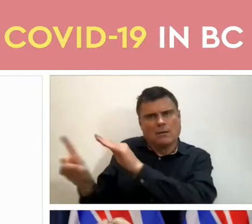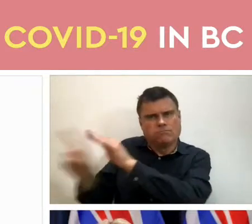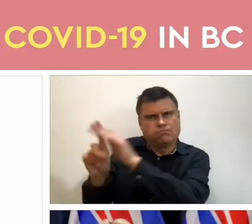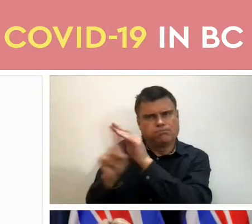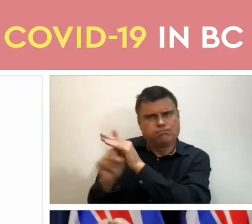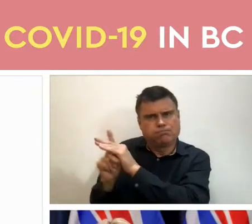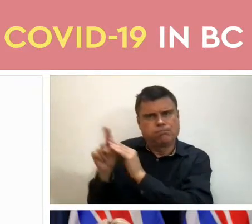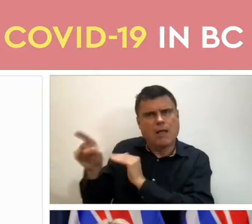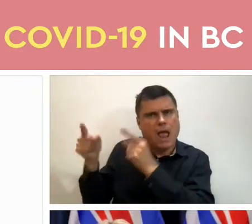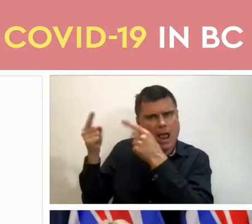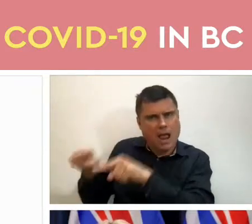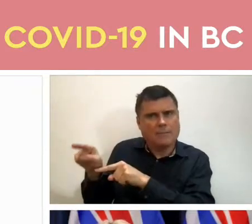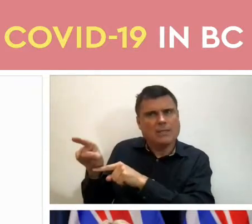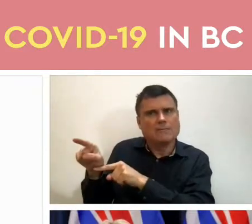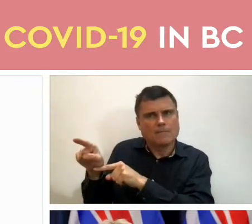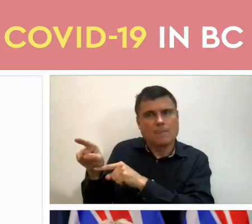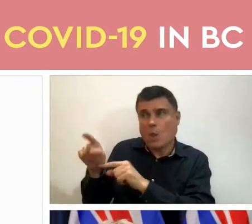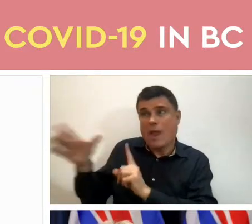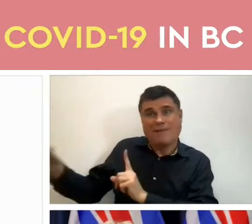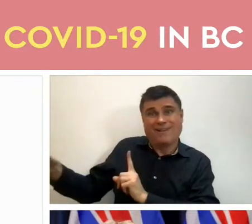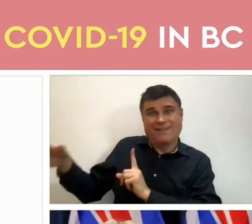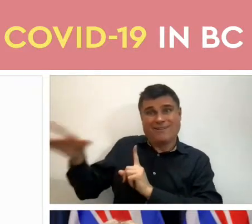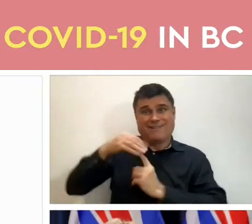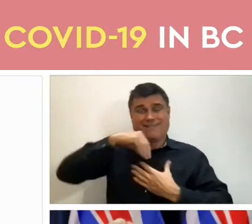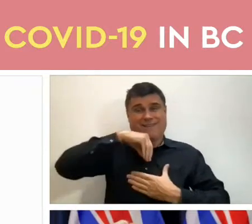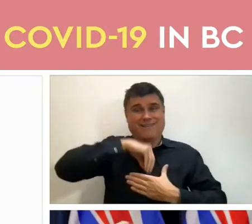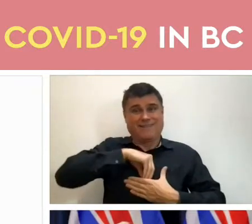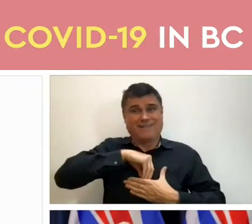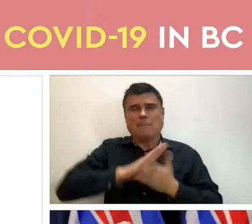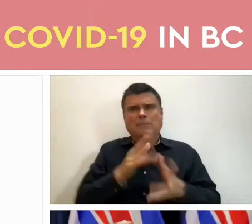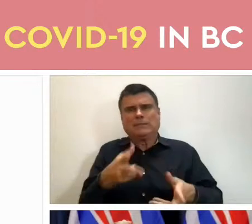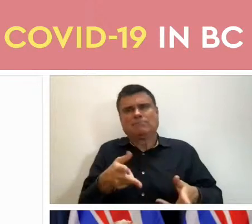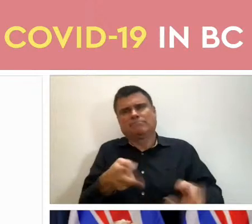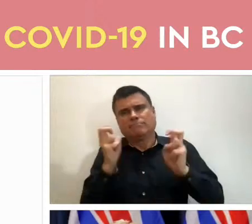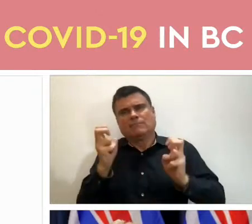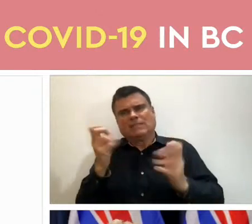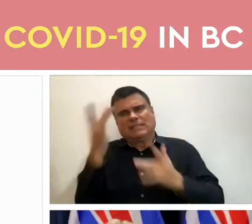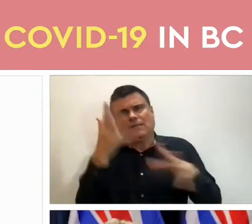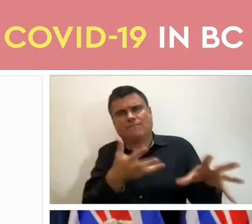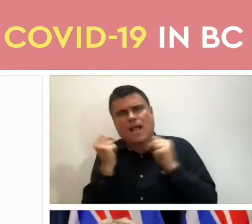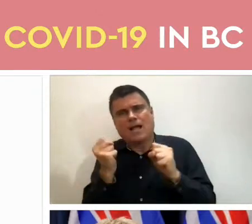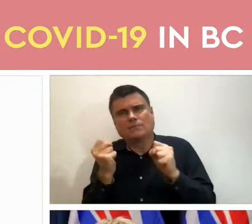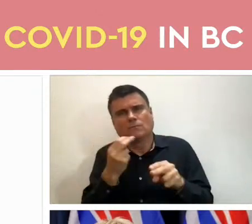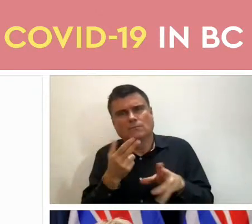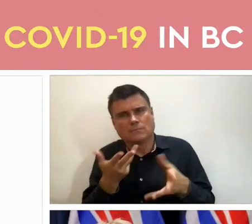hospital capacity.